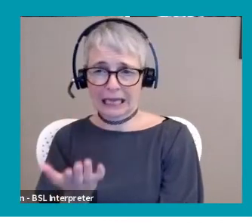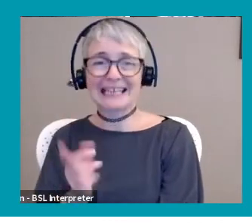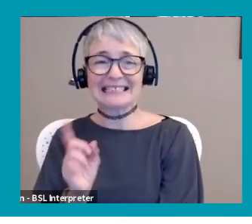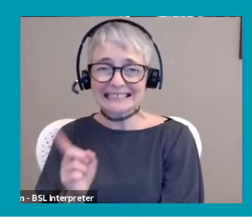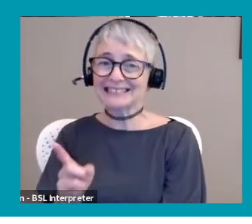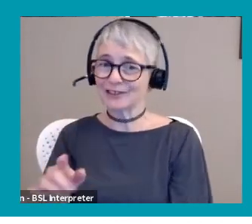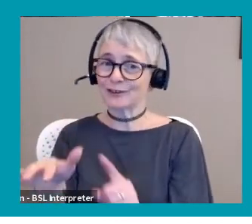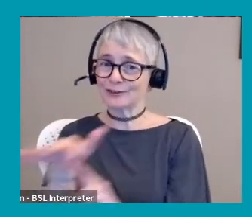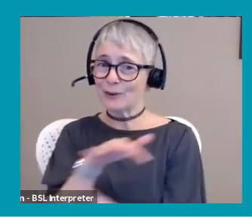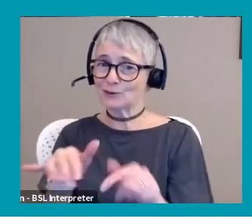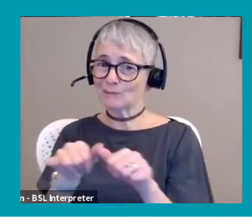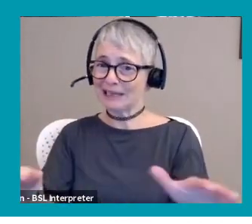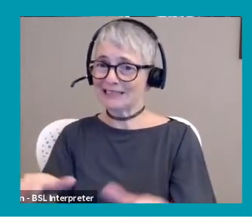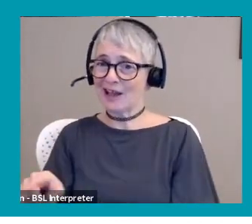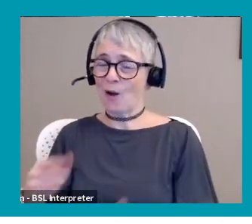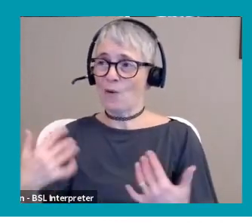It can be very quick, instant.